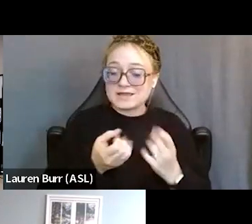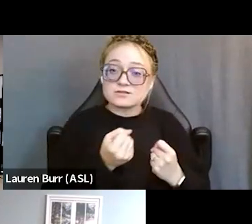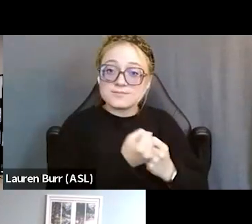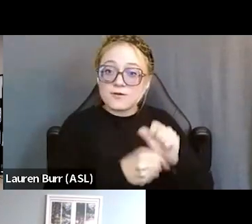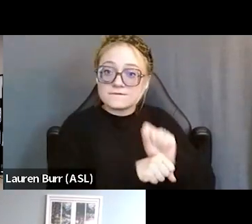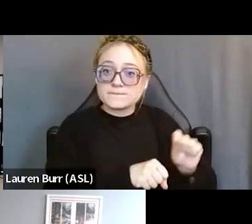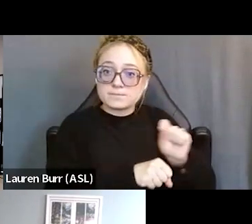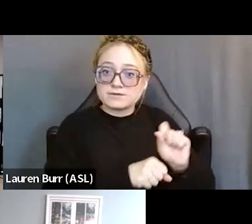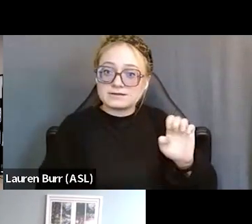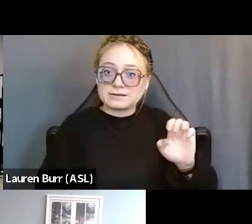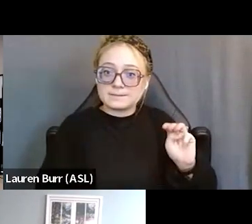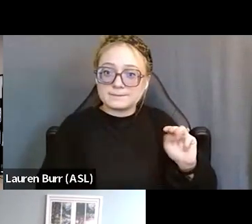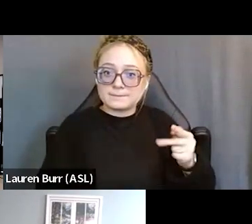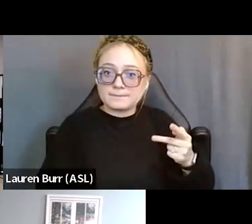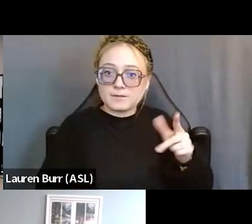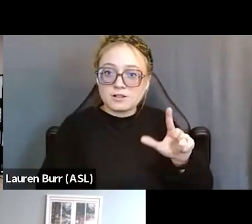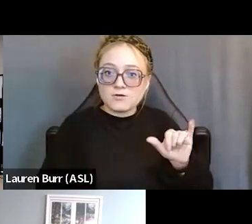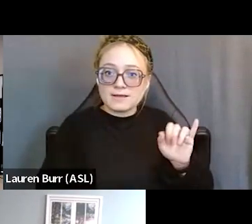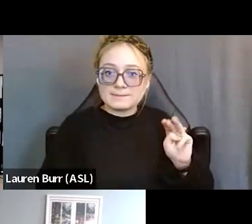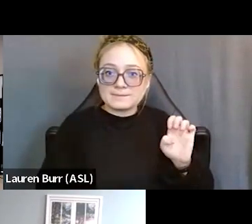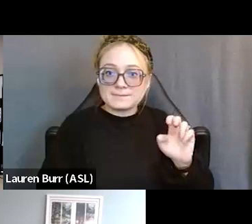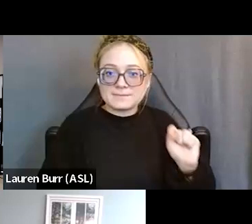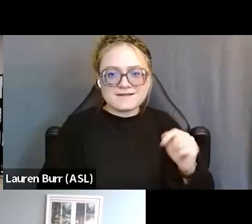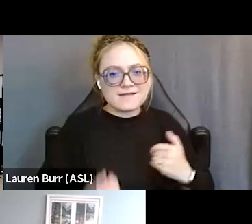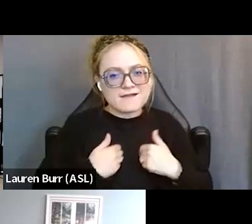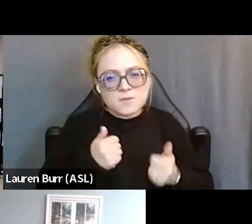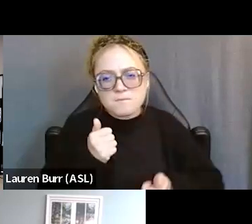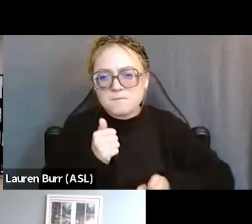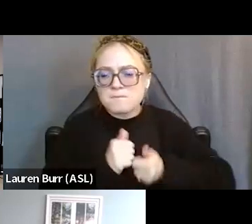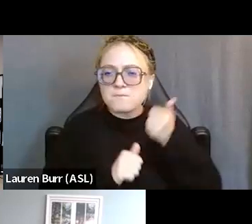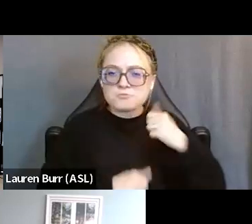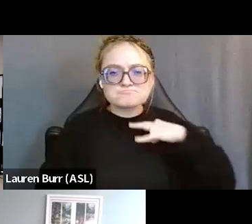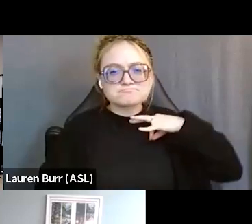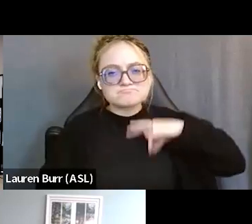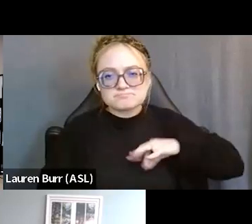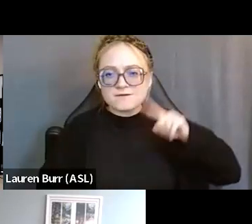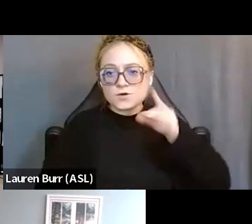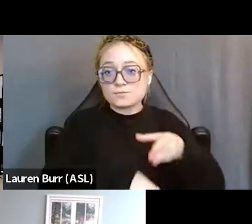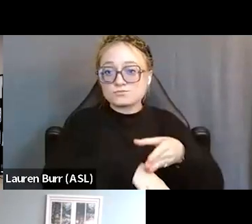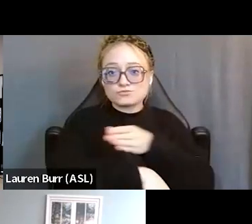it has like some of the most evidence in improving wellbeing which is associated